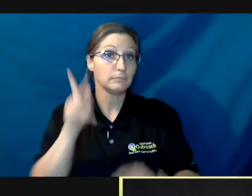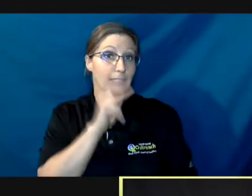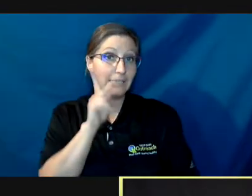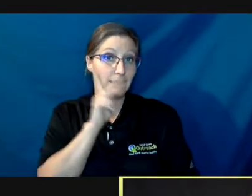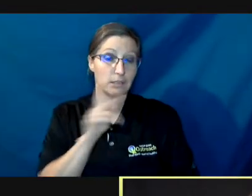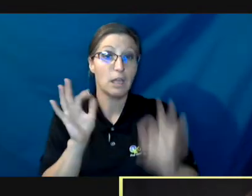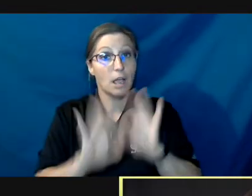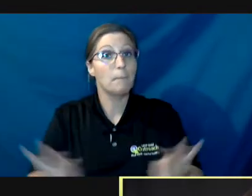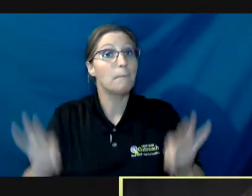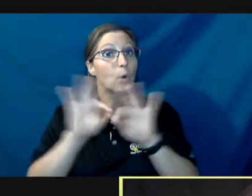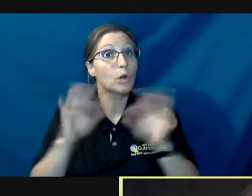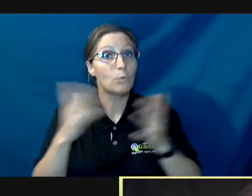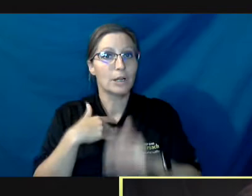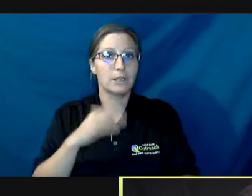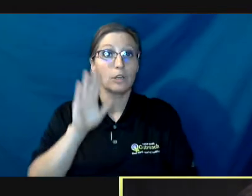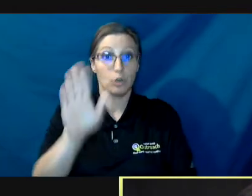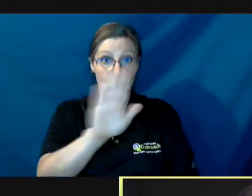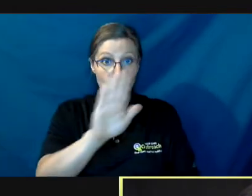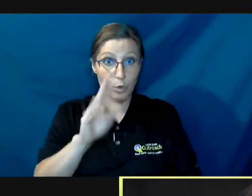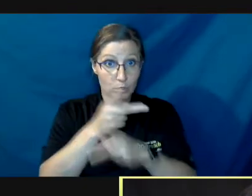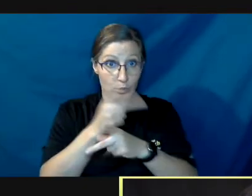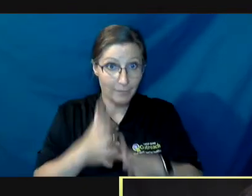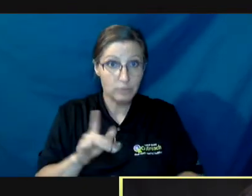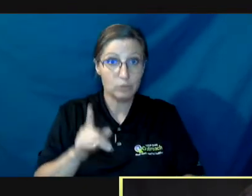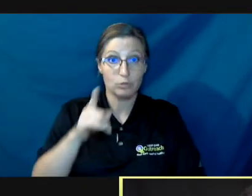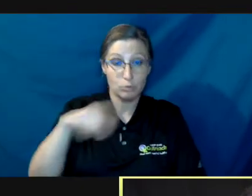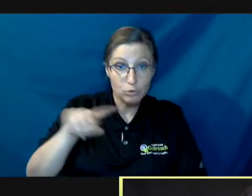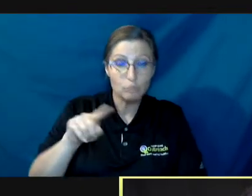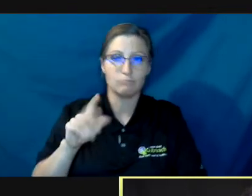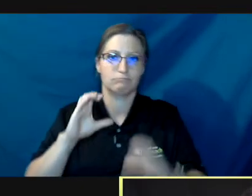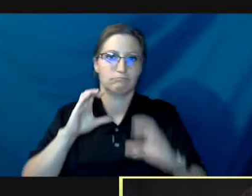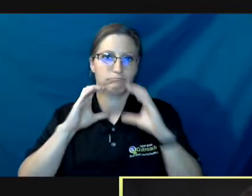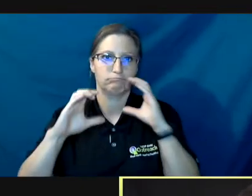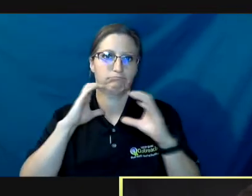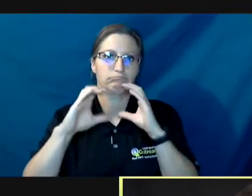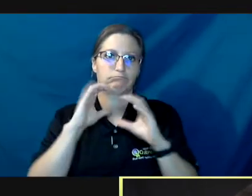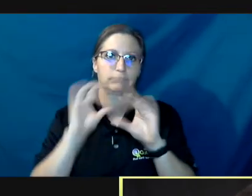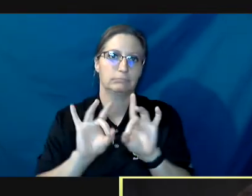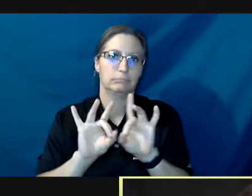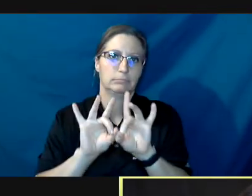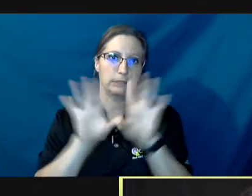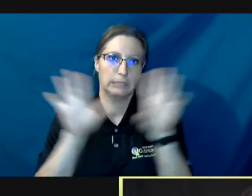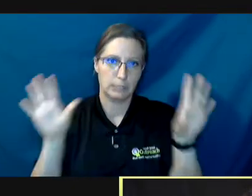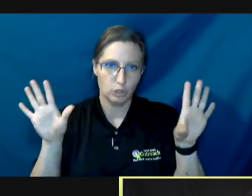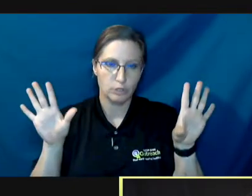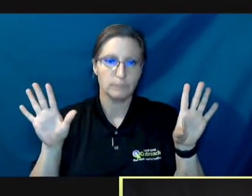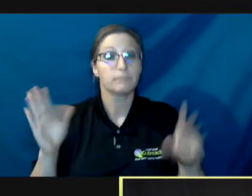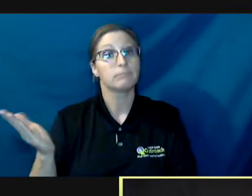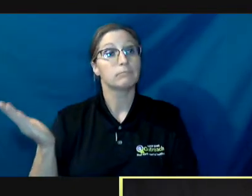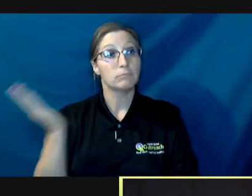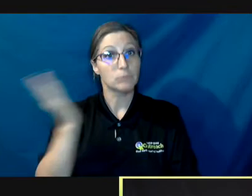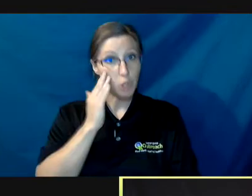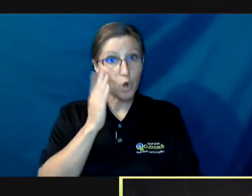between you and the supervisor and the expectations of the team members and what they have of you.